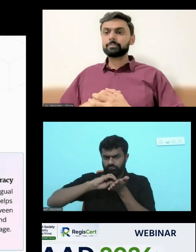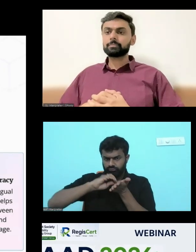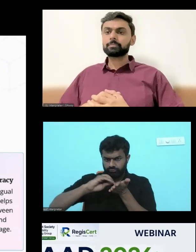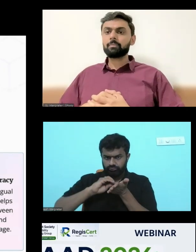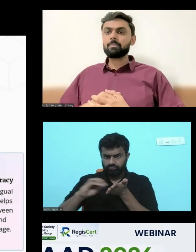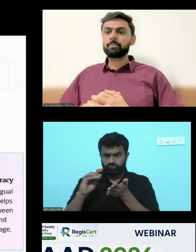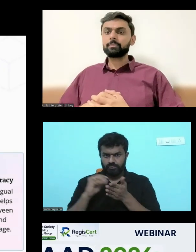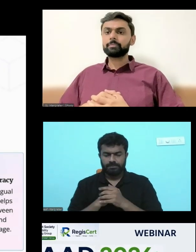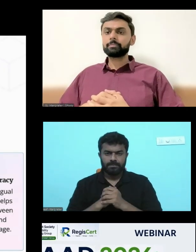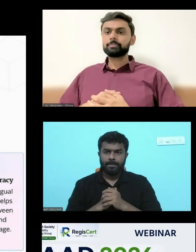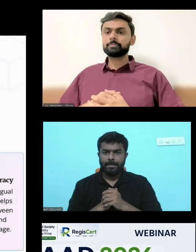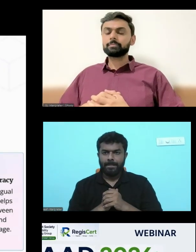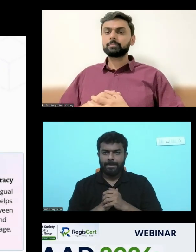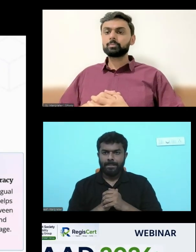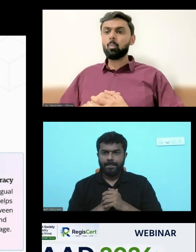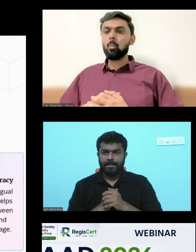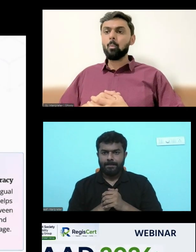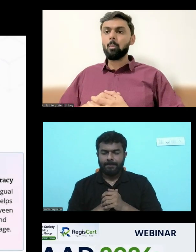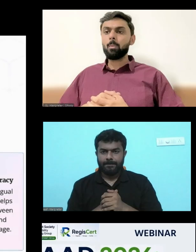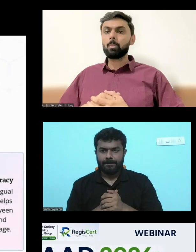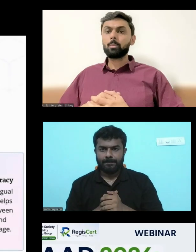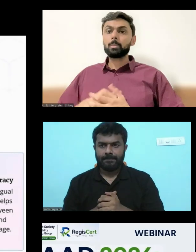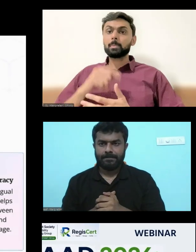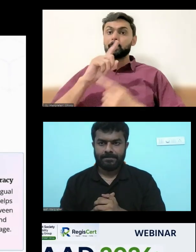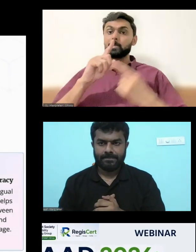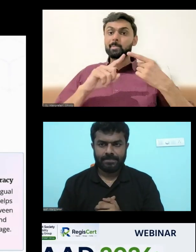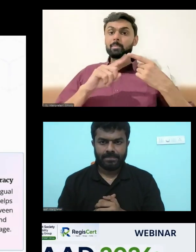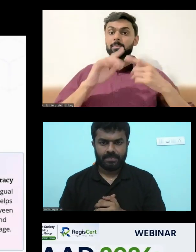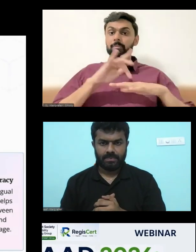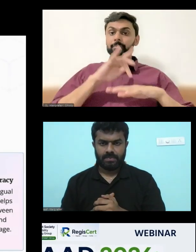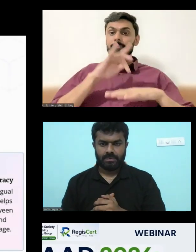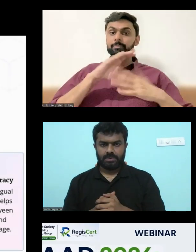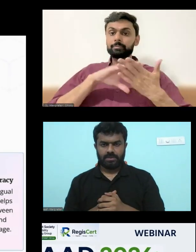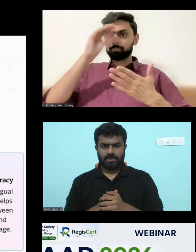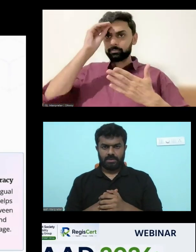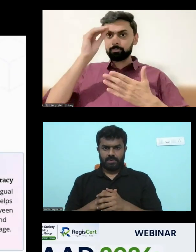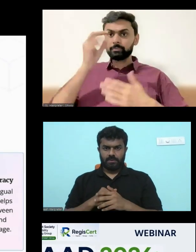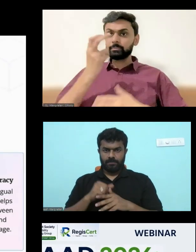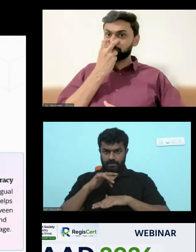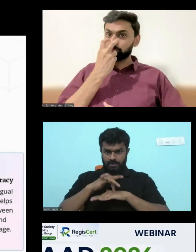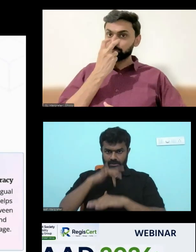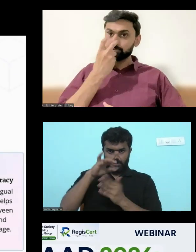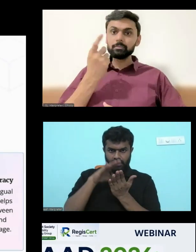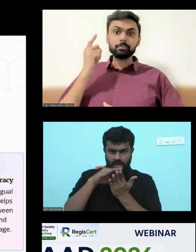So while talking about sensory learners, students with visual impairment or hearing impairment who